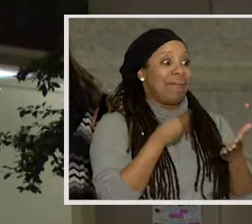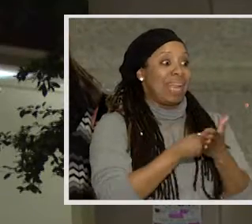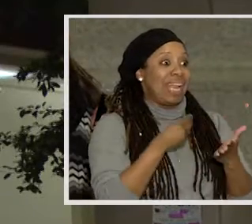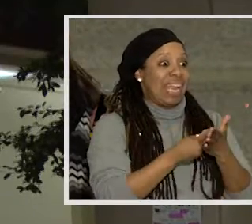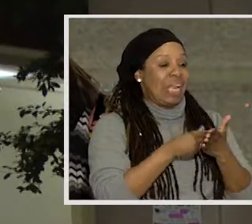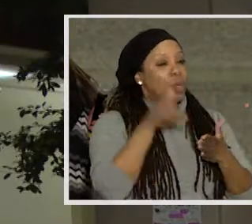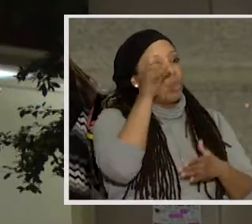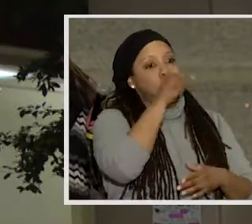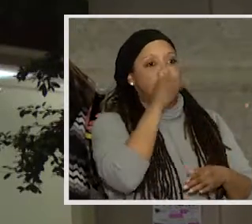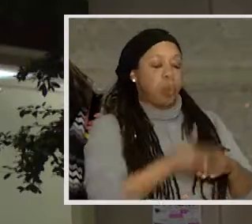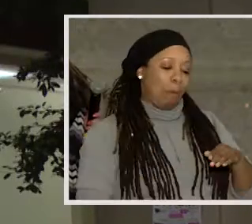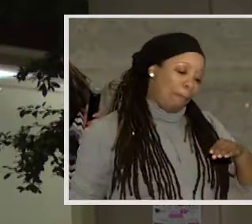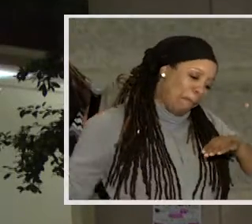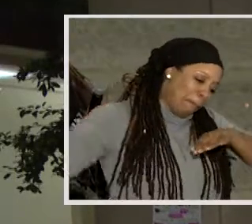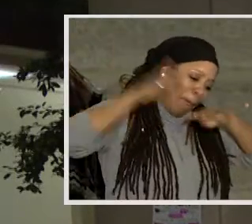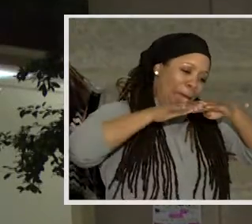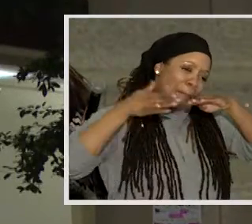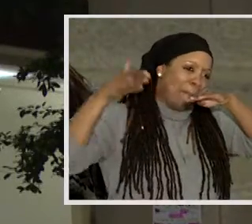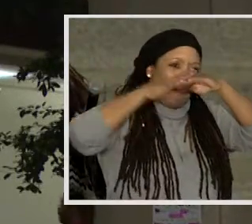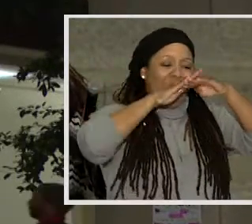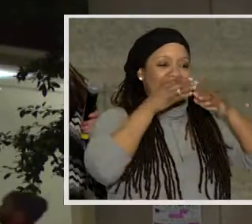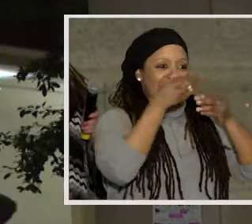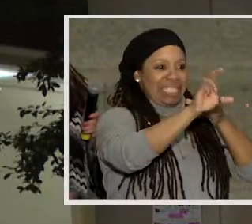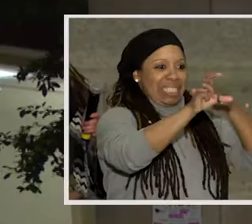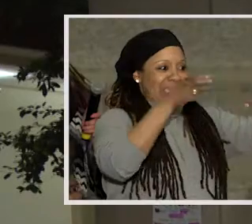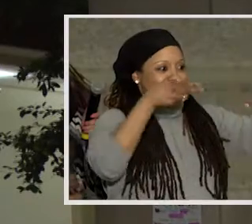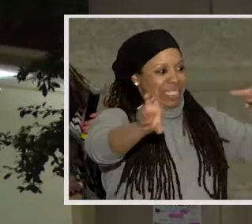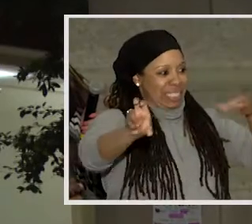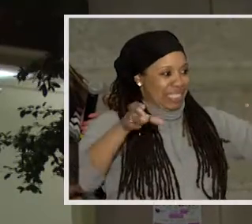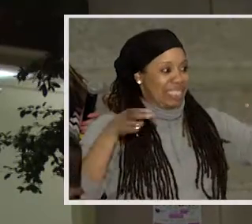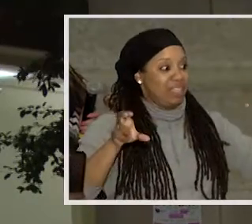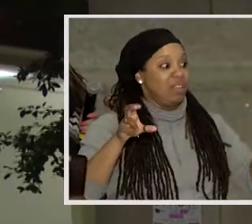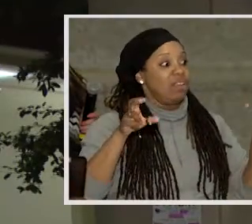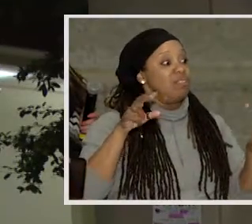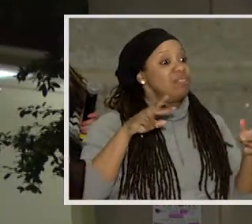TO GO TO SENIOR SERVICES. VERY STRONG ADVOCATE FOR THAT